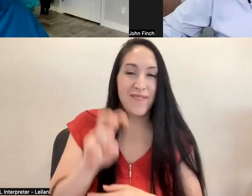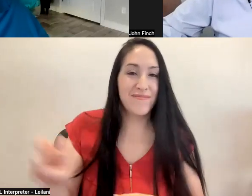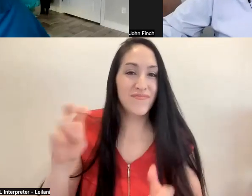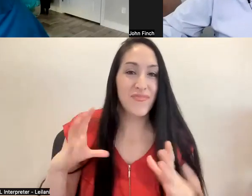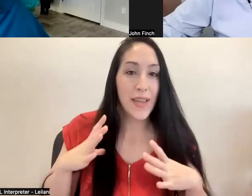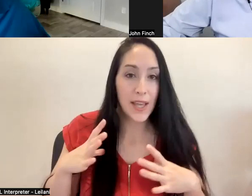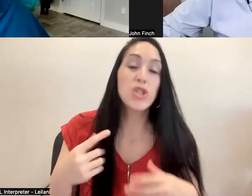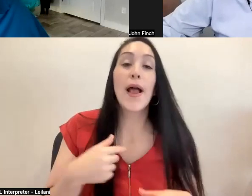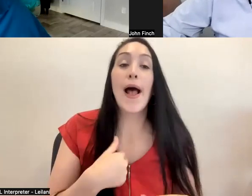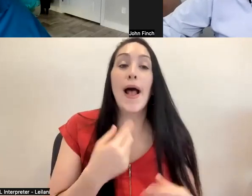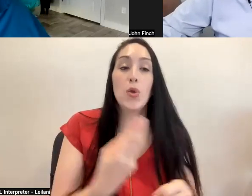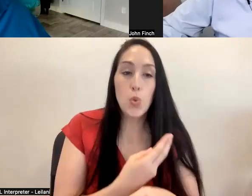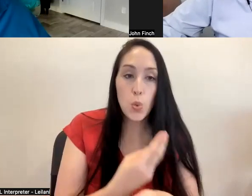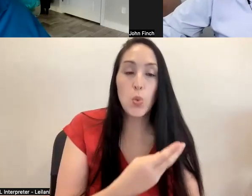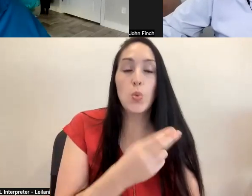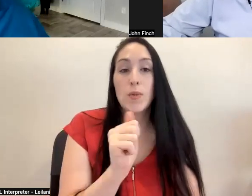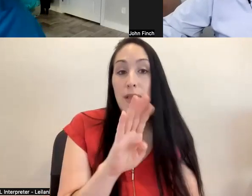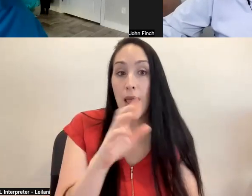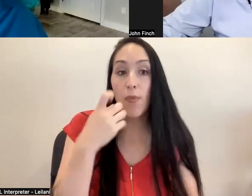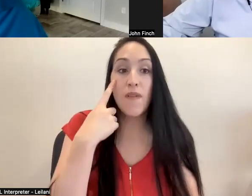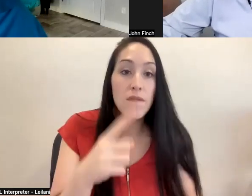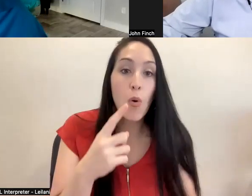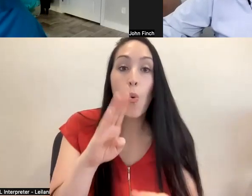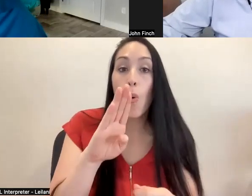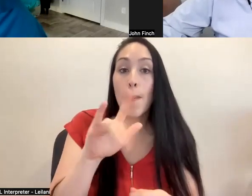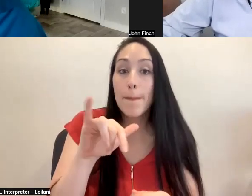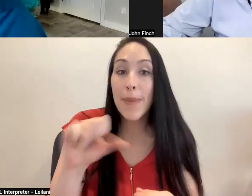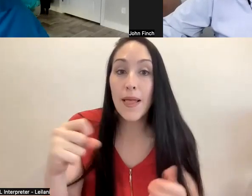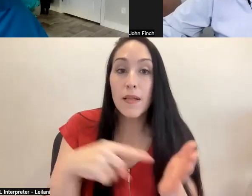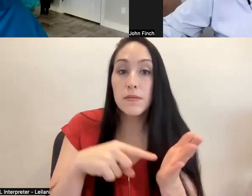11:29:00 You know, housing phone and stuff like that because it's a lot easier to justify